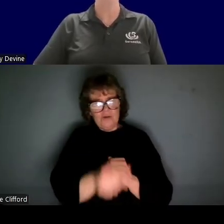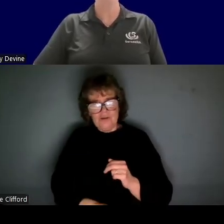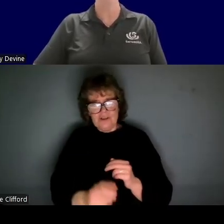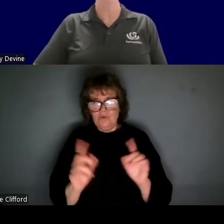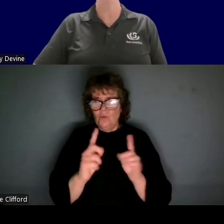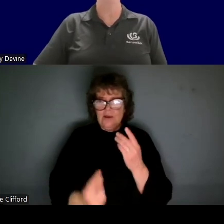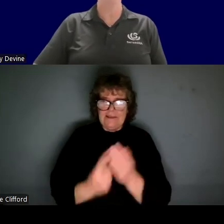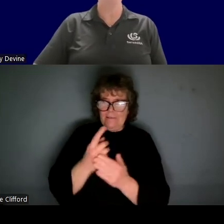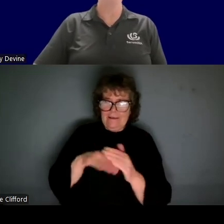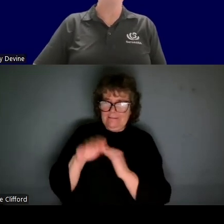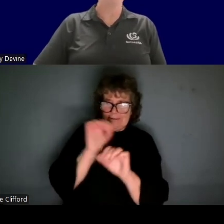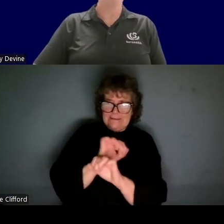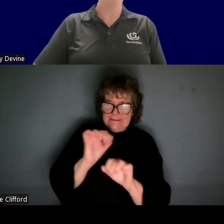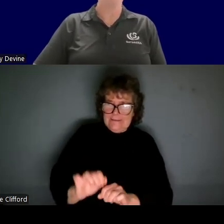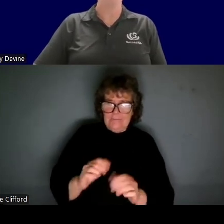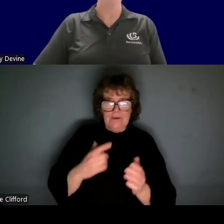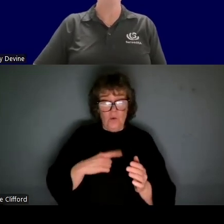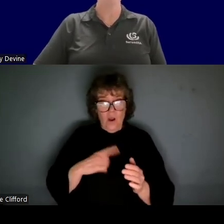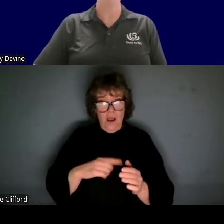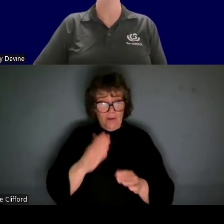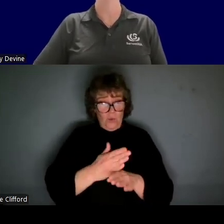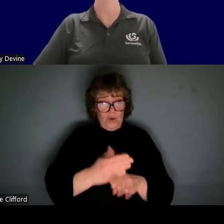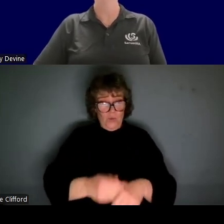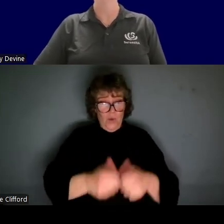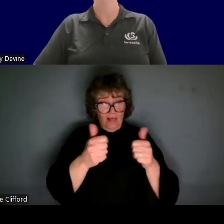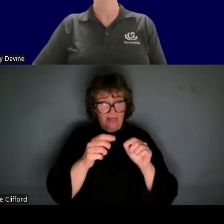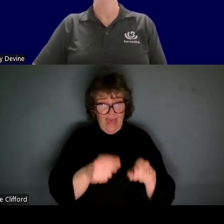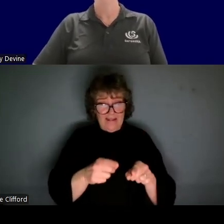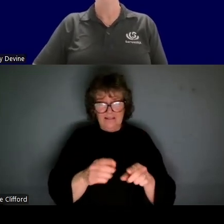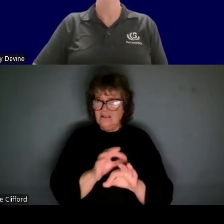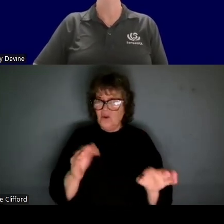system and why things are working or why things are not working in different environments. Our